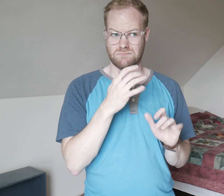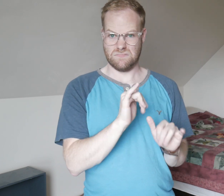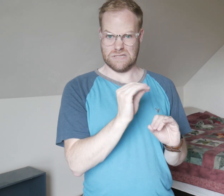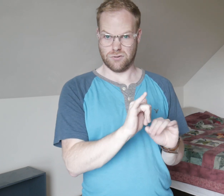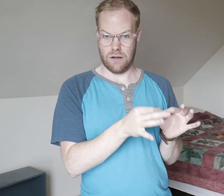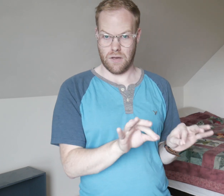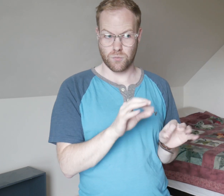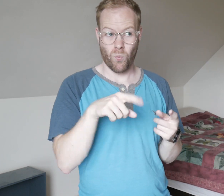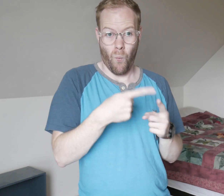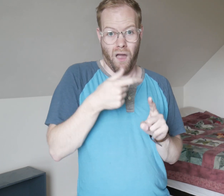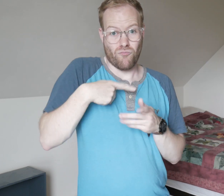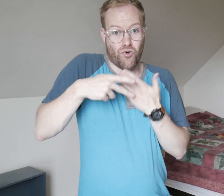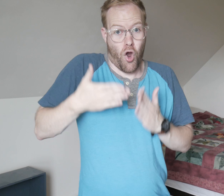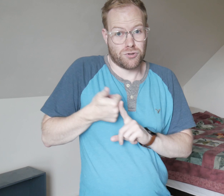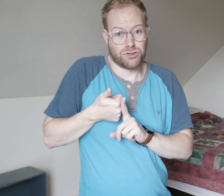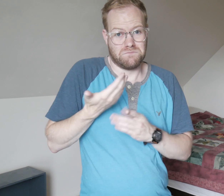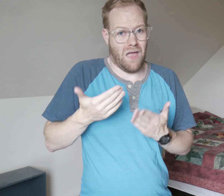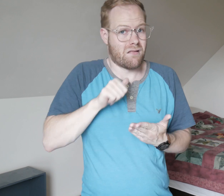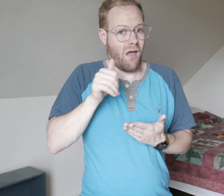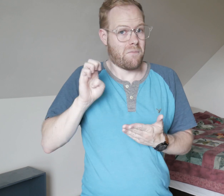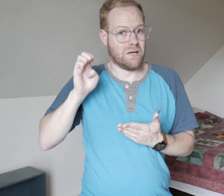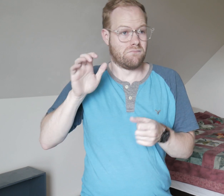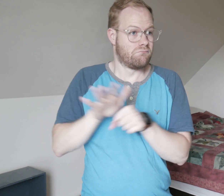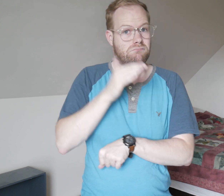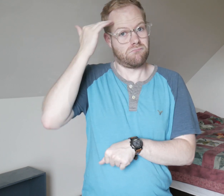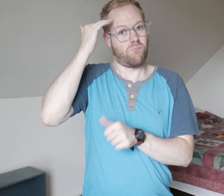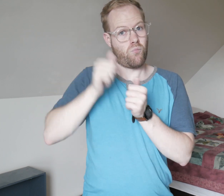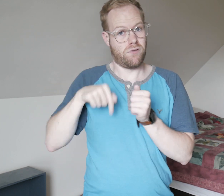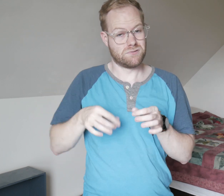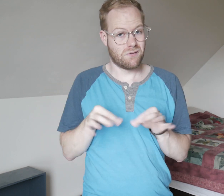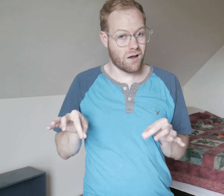teach it that when the programmer themself may not be knowledgeable with this language.